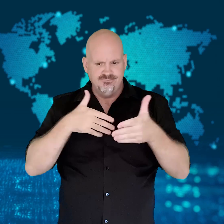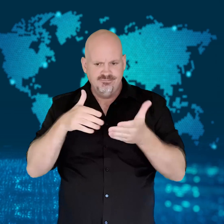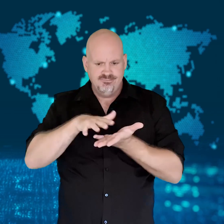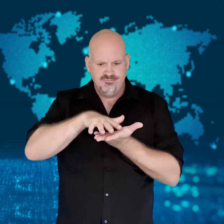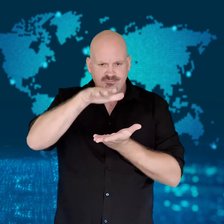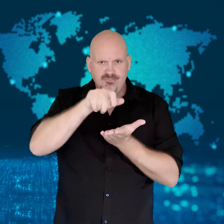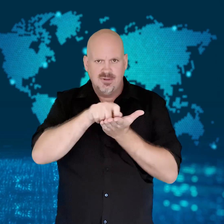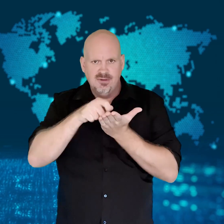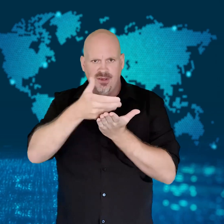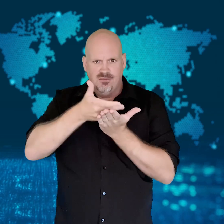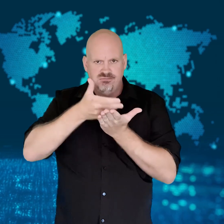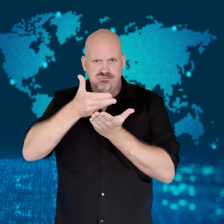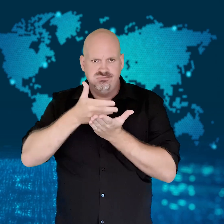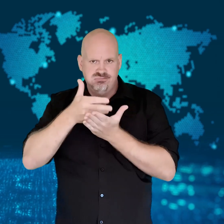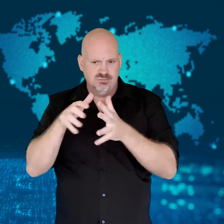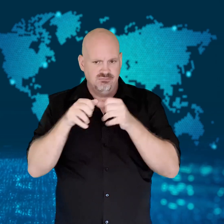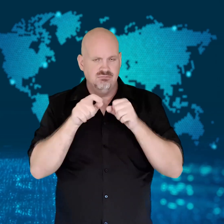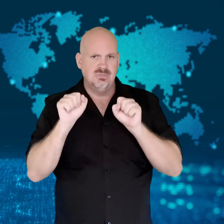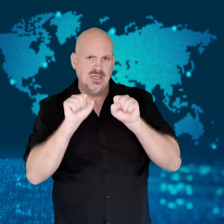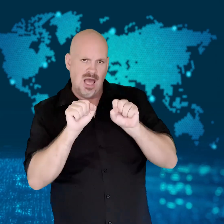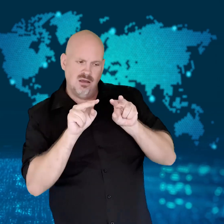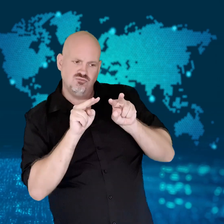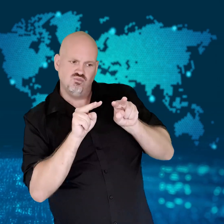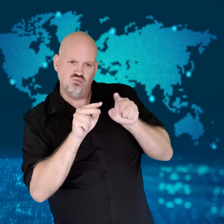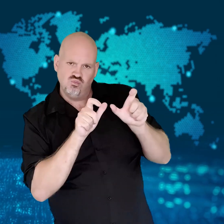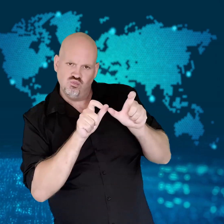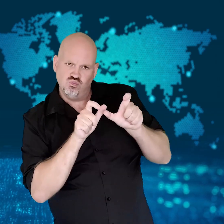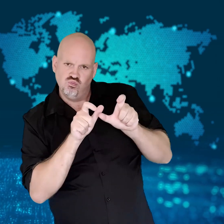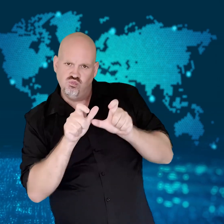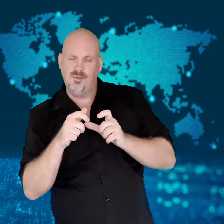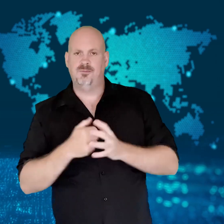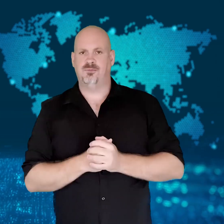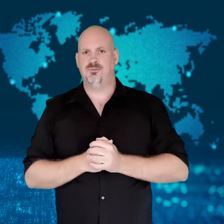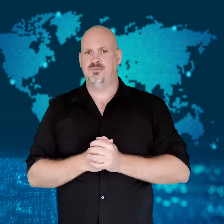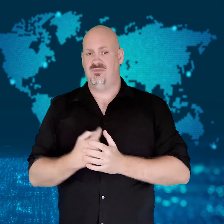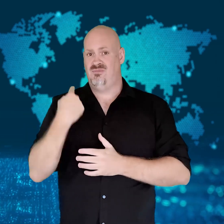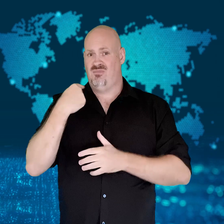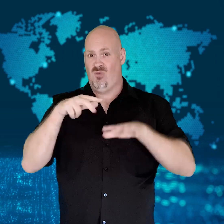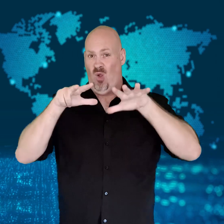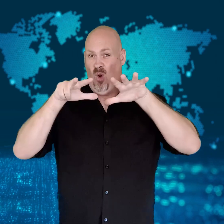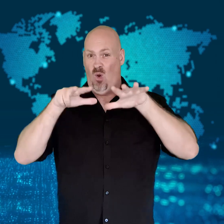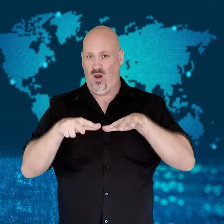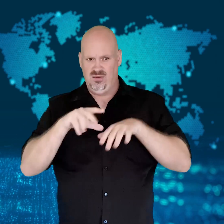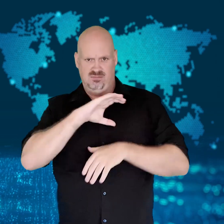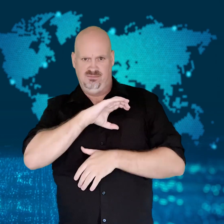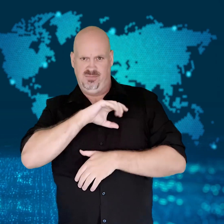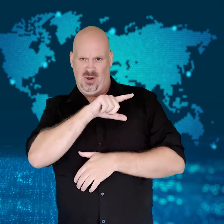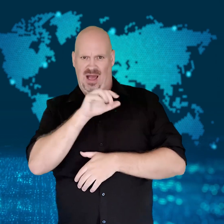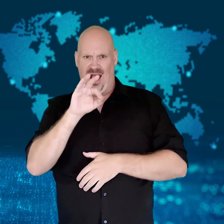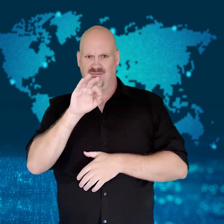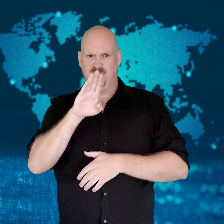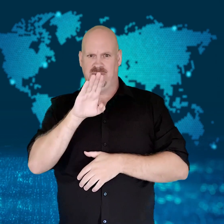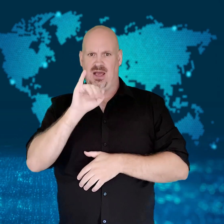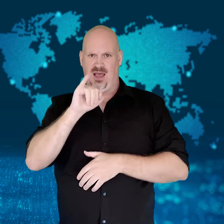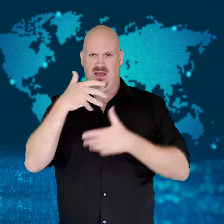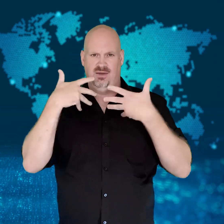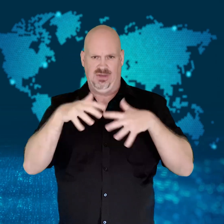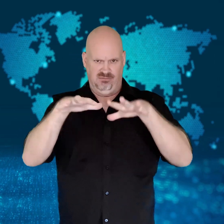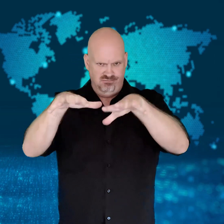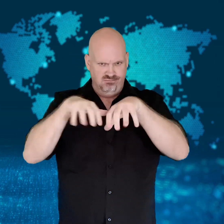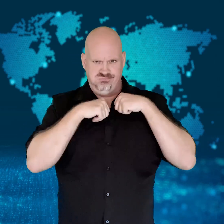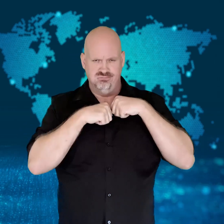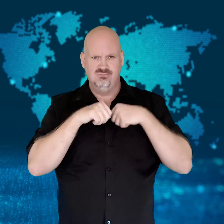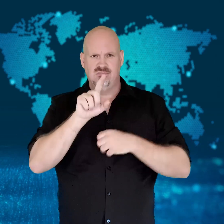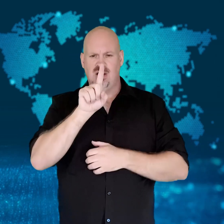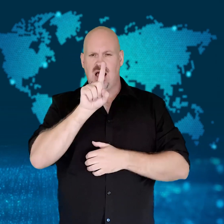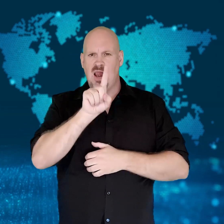In August, FBI agents seized about 11,000 documents and 1,800 other items